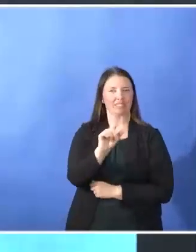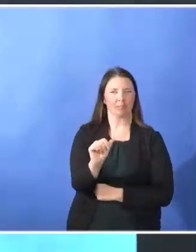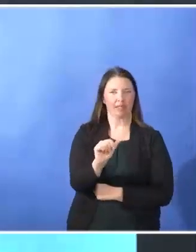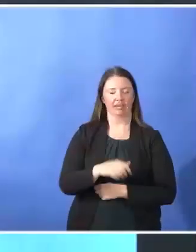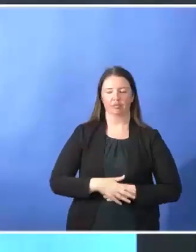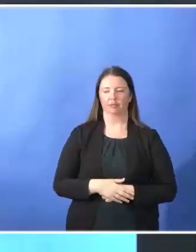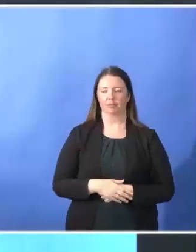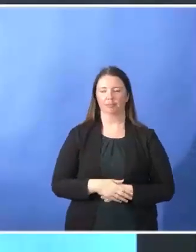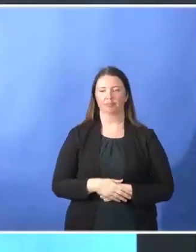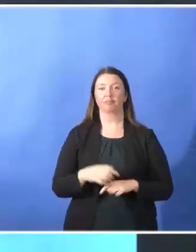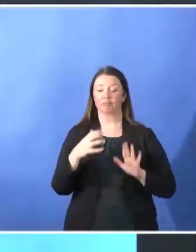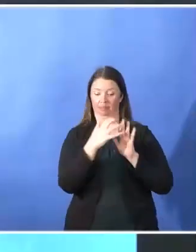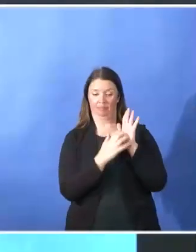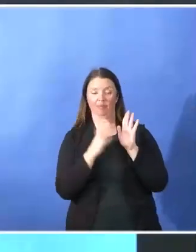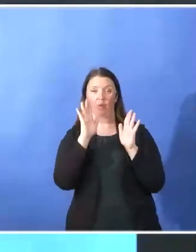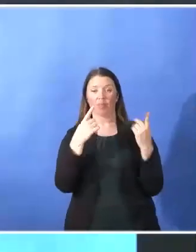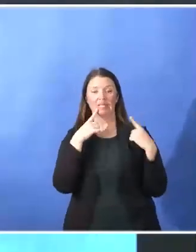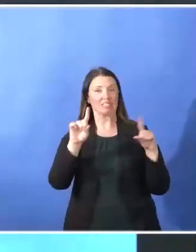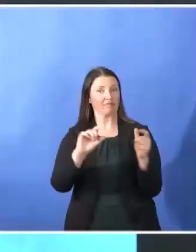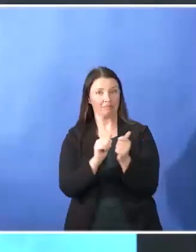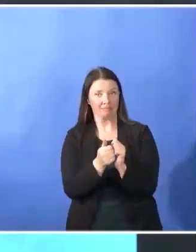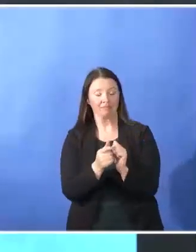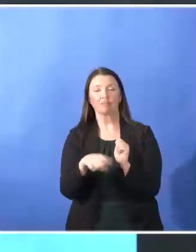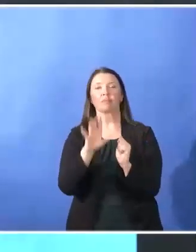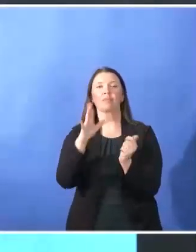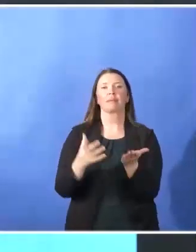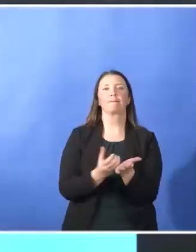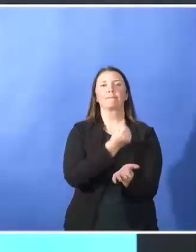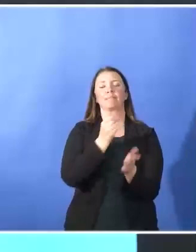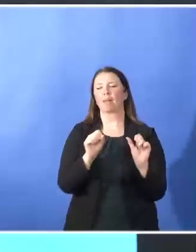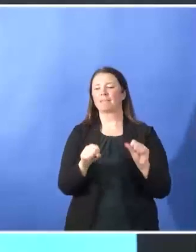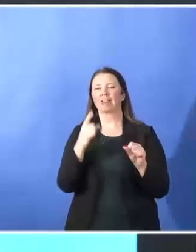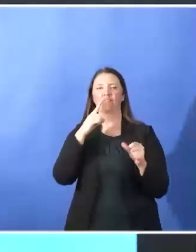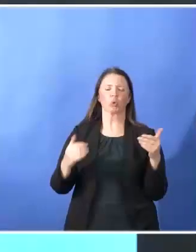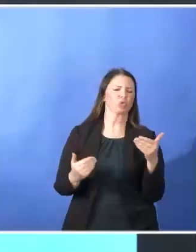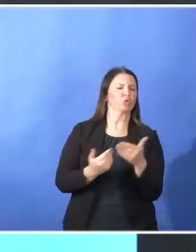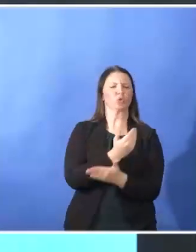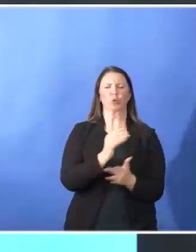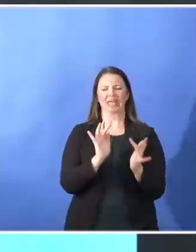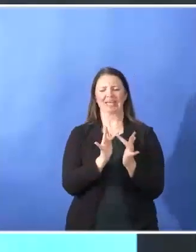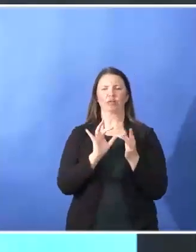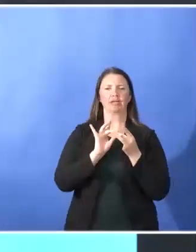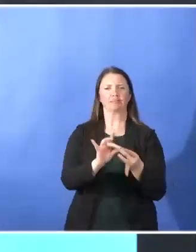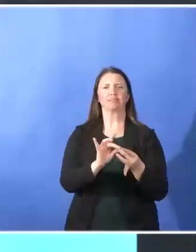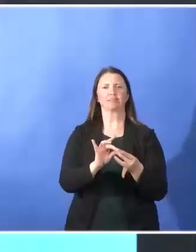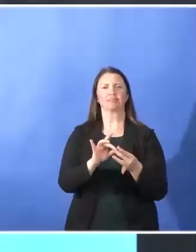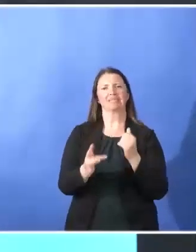OF THE NEWEST INTERNET-BASED TECHNOLOGY TO TRANSMIT ALERTS